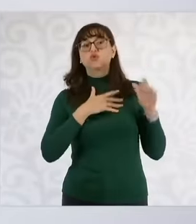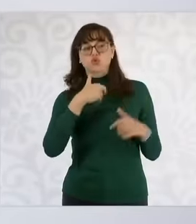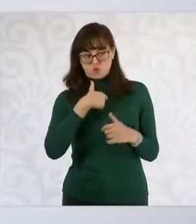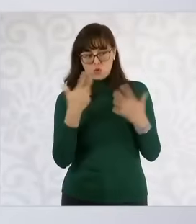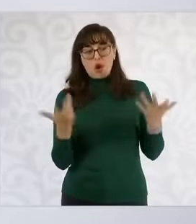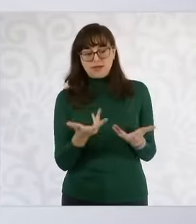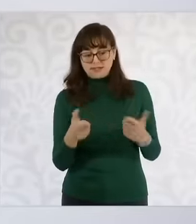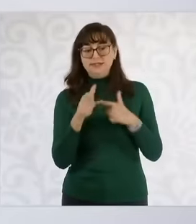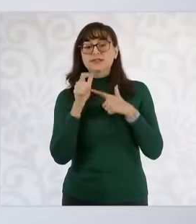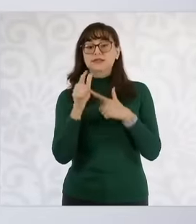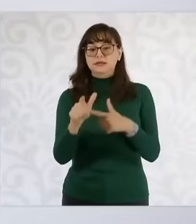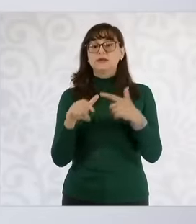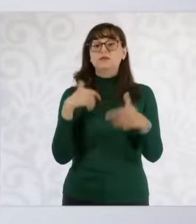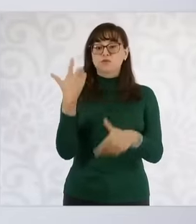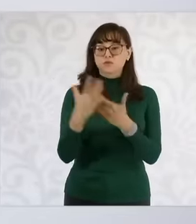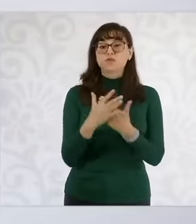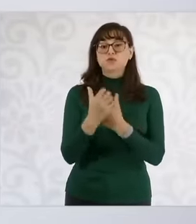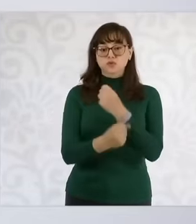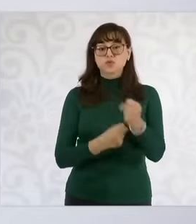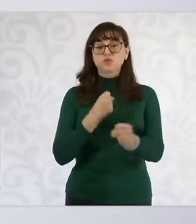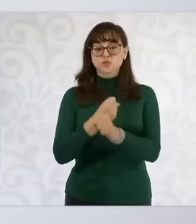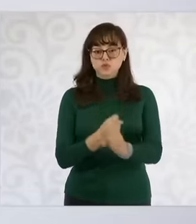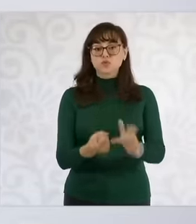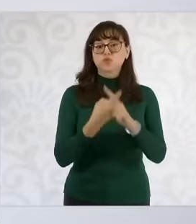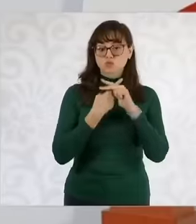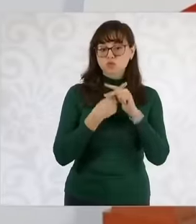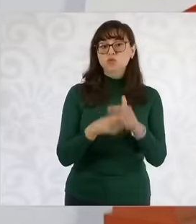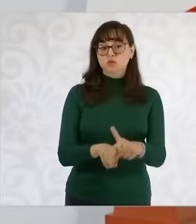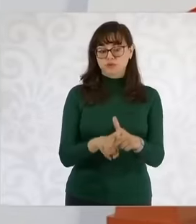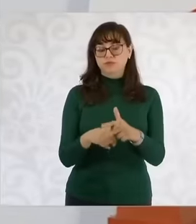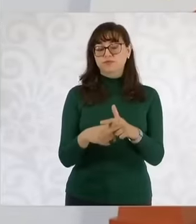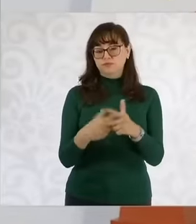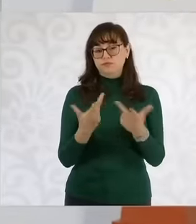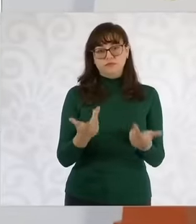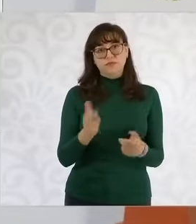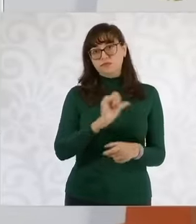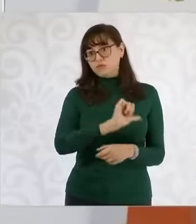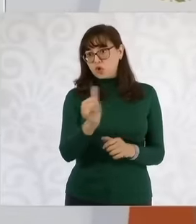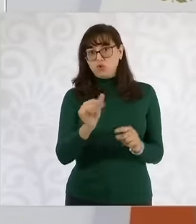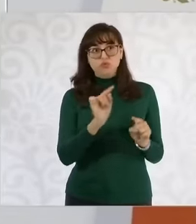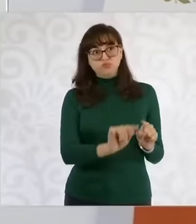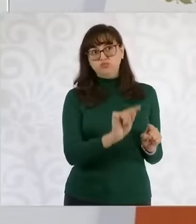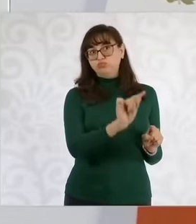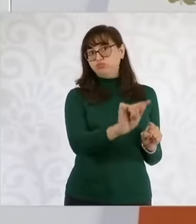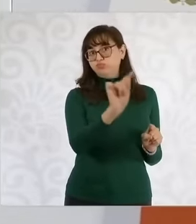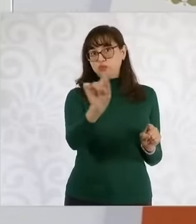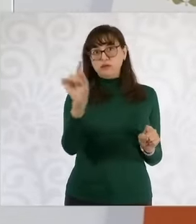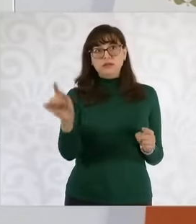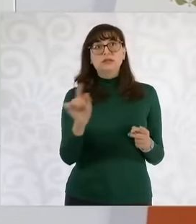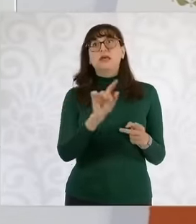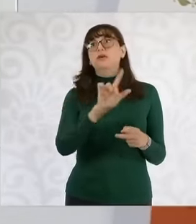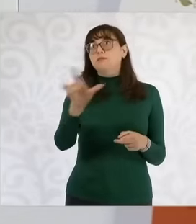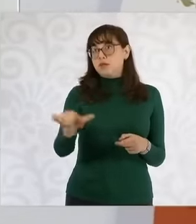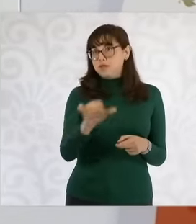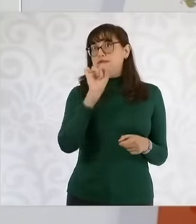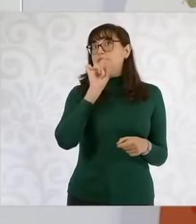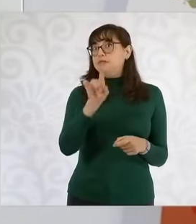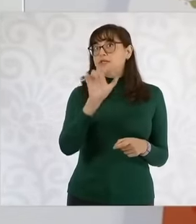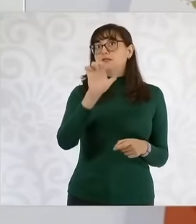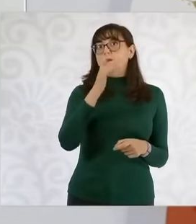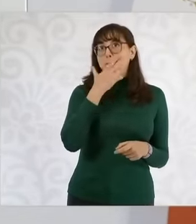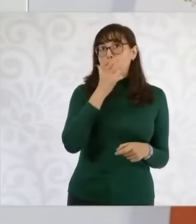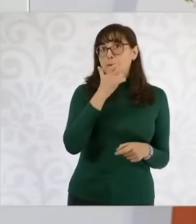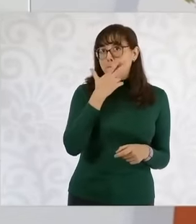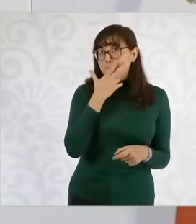next year we started with that one and eh. We are going to continue towards Chihuahua from Guaimas to Chihuahua